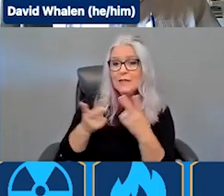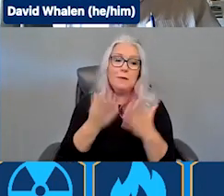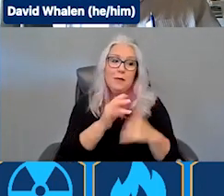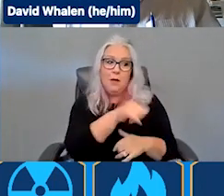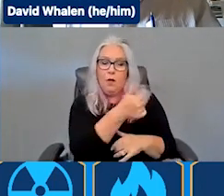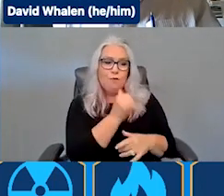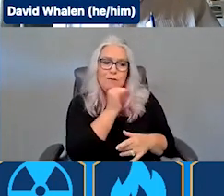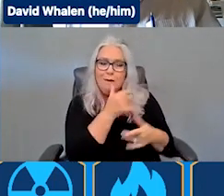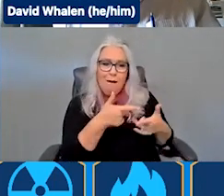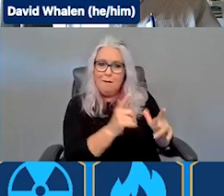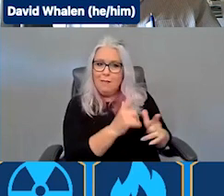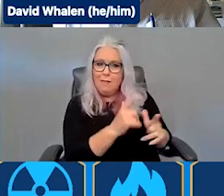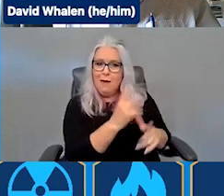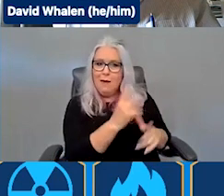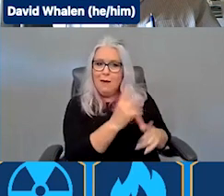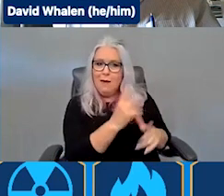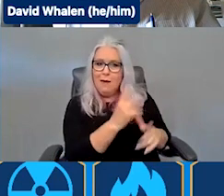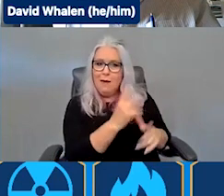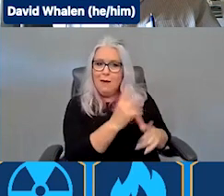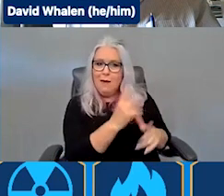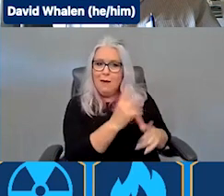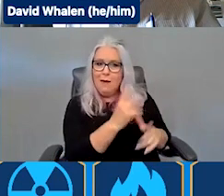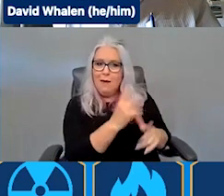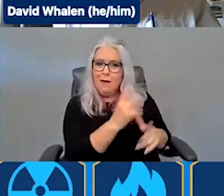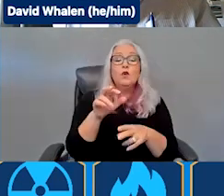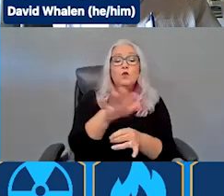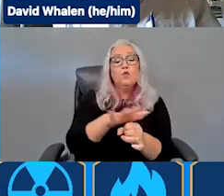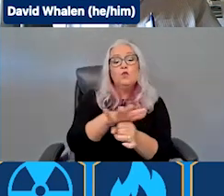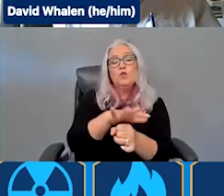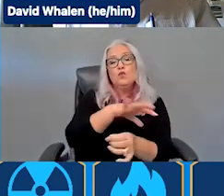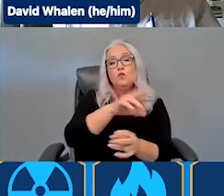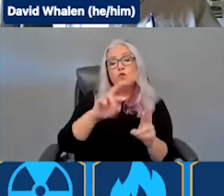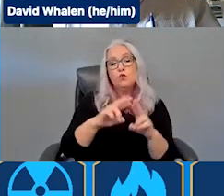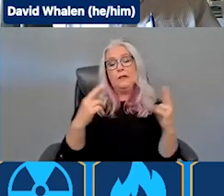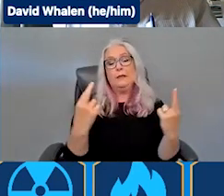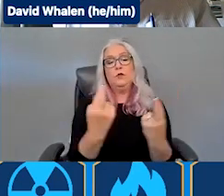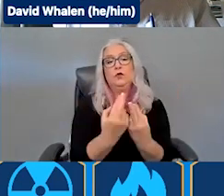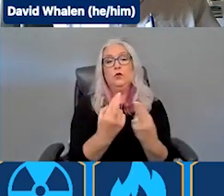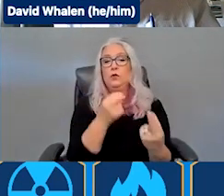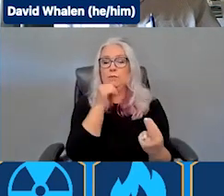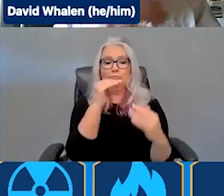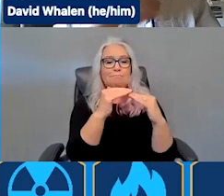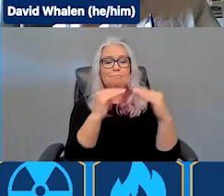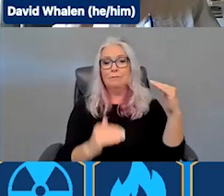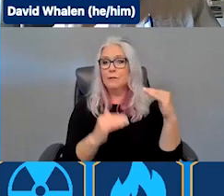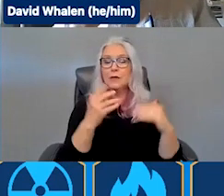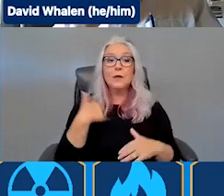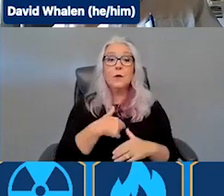You had regional inequities in a patient served. So most states and regions did not have